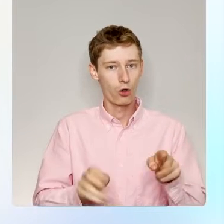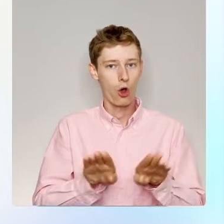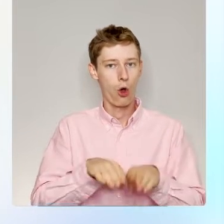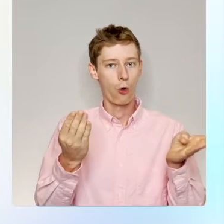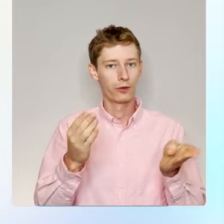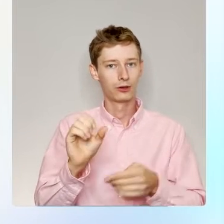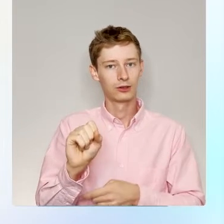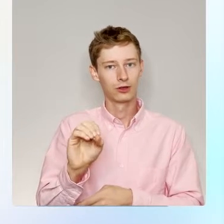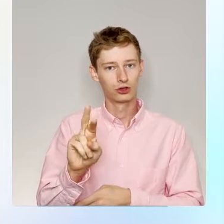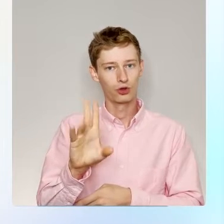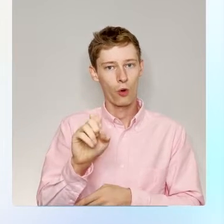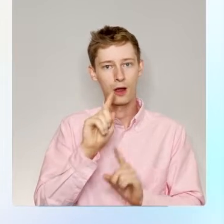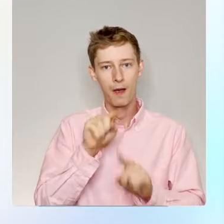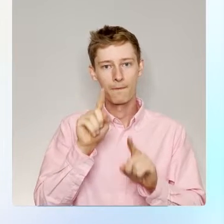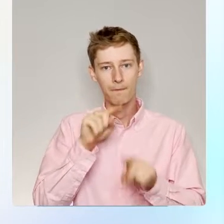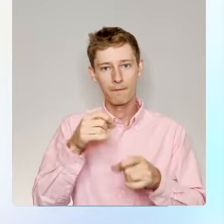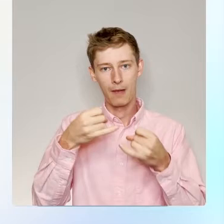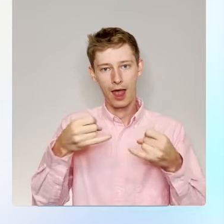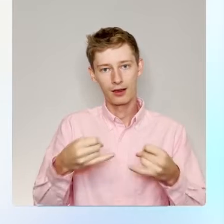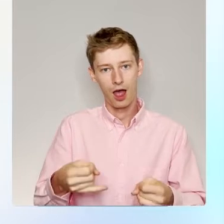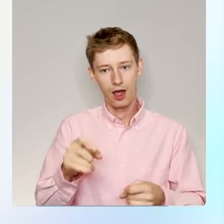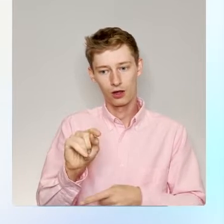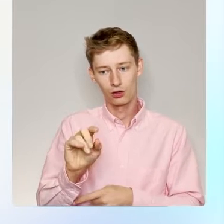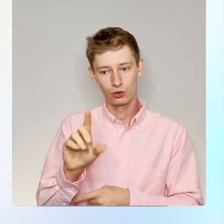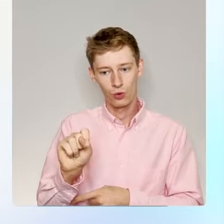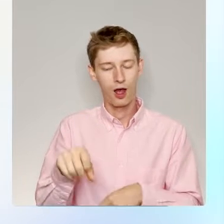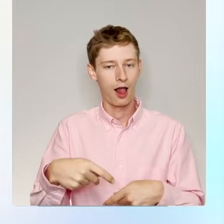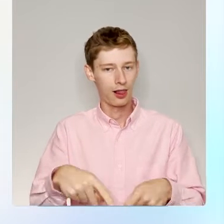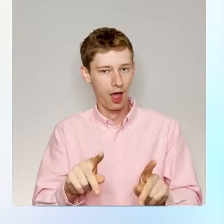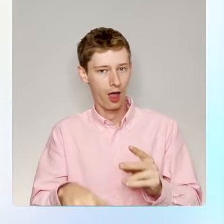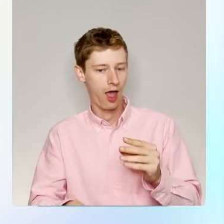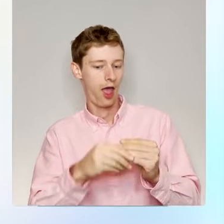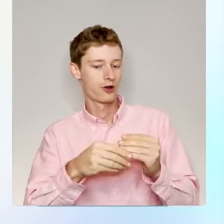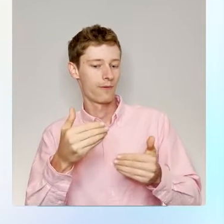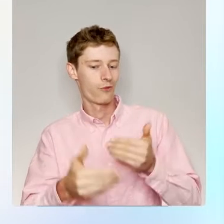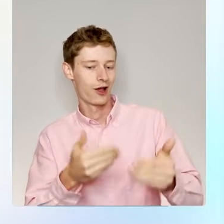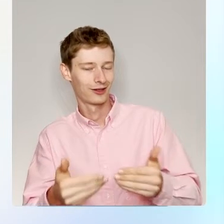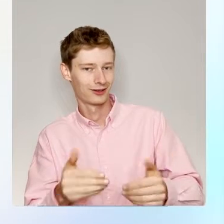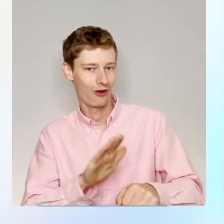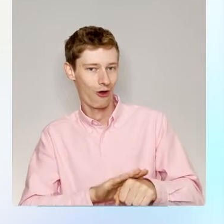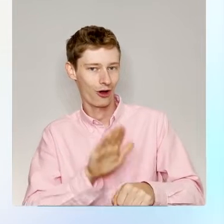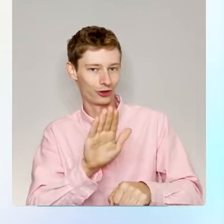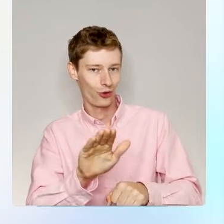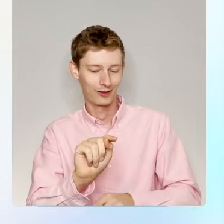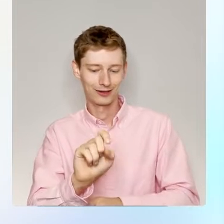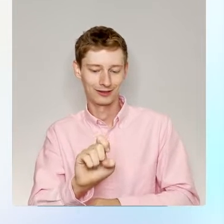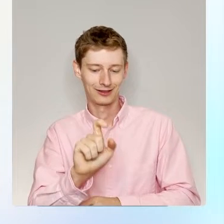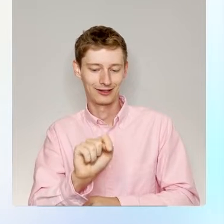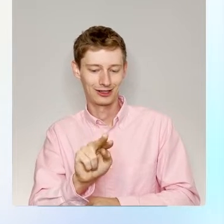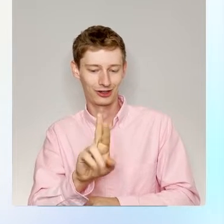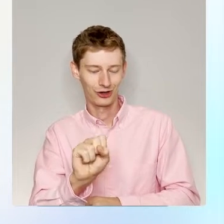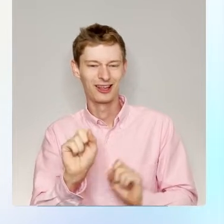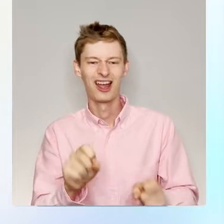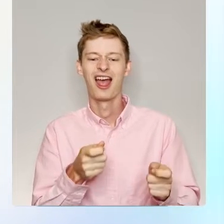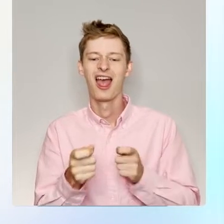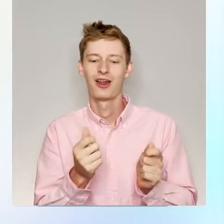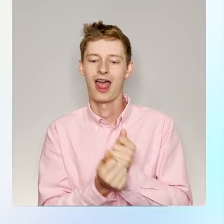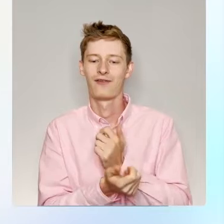Those tools take in a GLTF and produce a GLTF, a GLTF that has been compressed, or has had unused nodes removed,